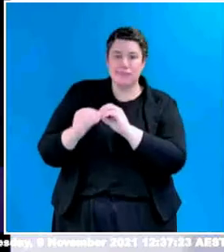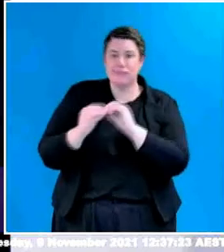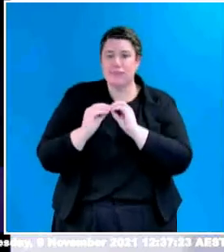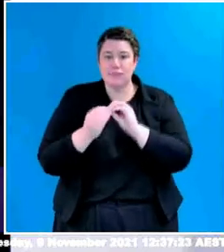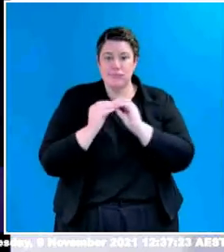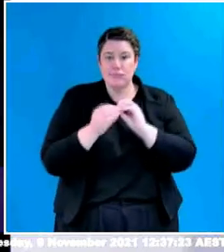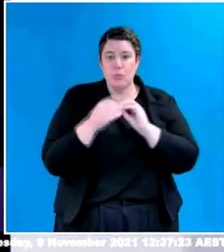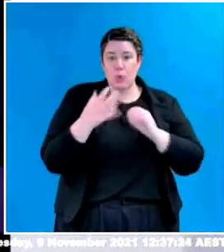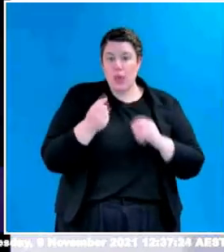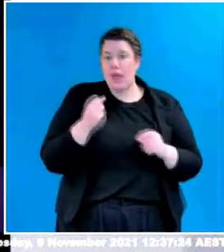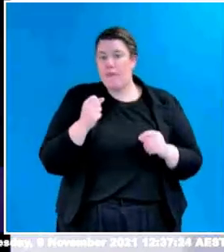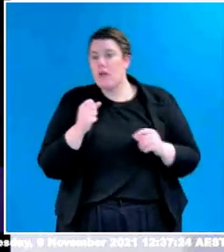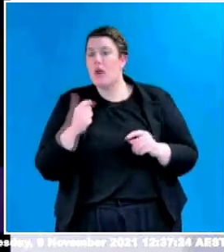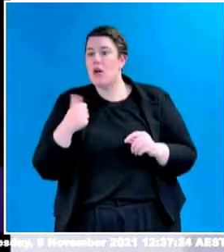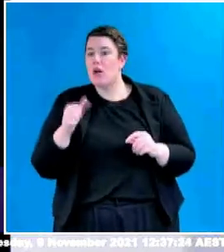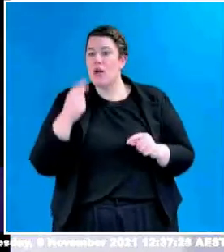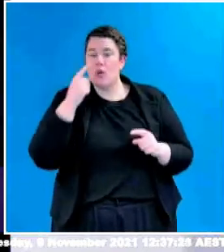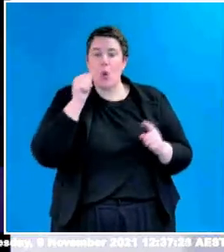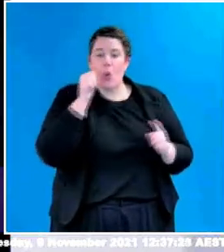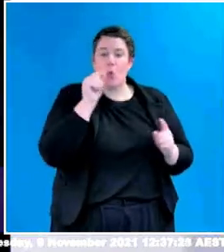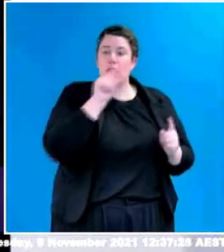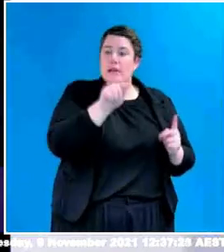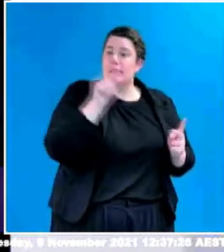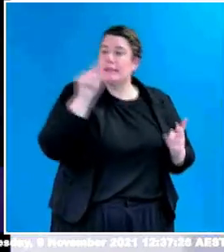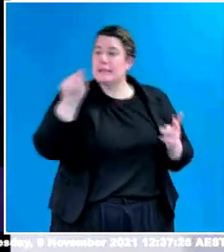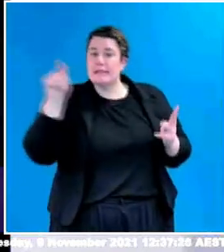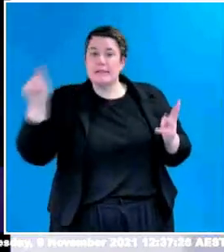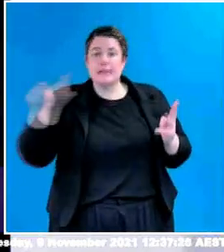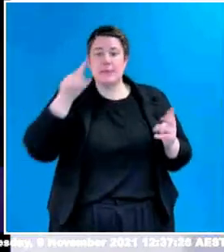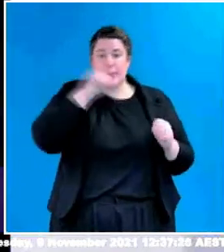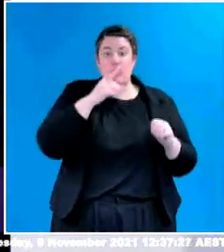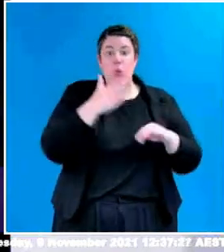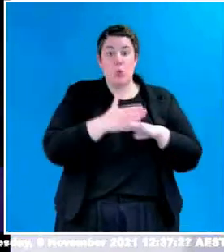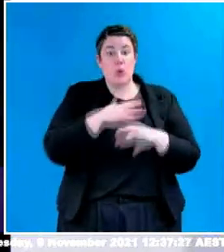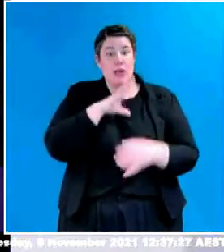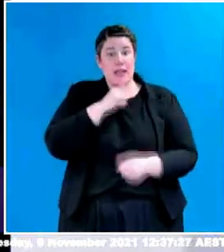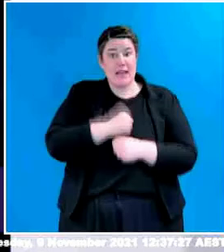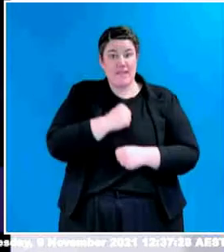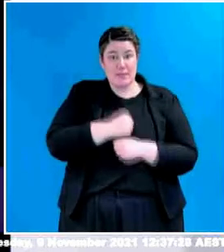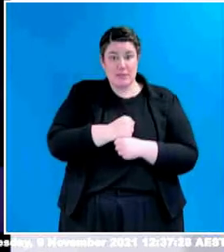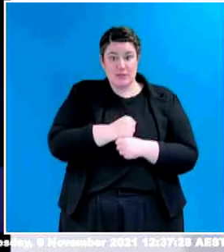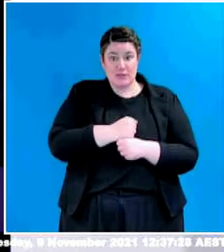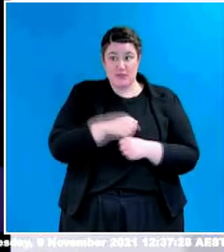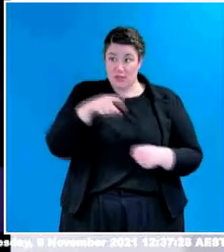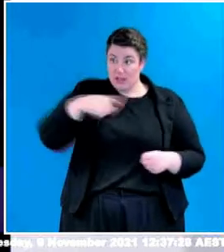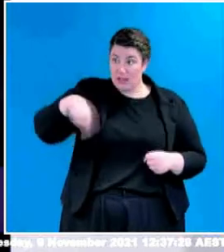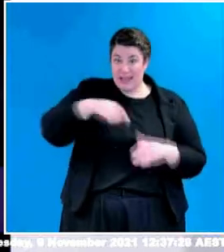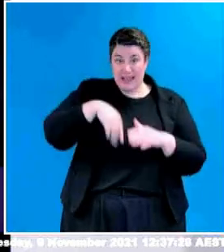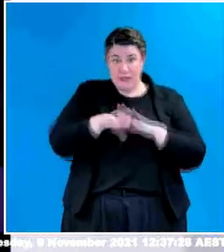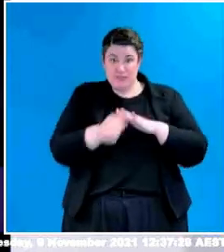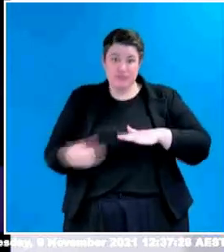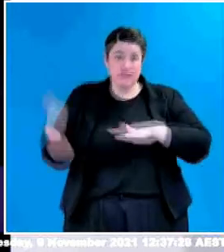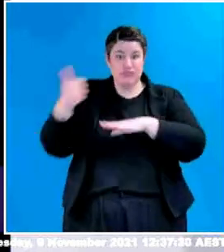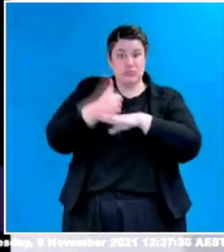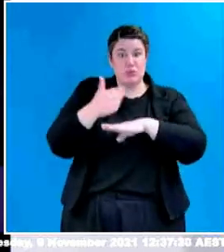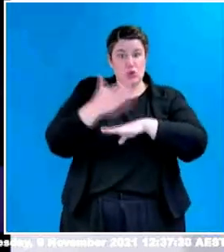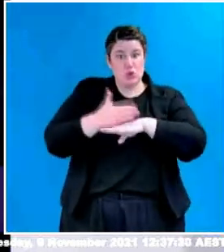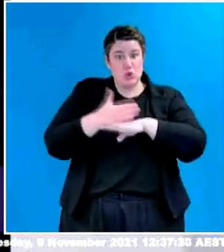understanding of individual people here and there. None of them are at executive leadership level and we are unaware of people on